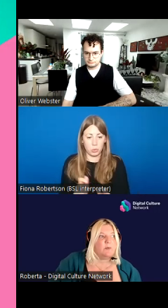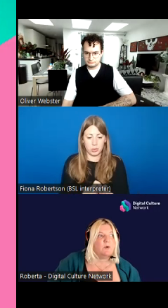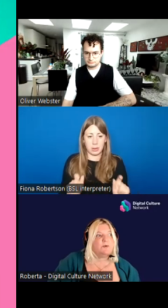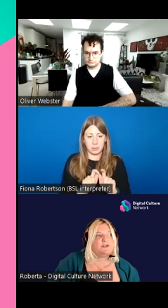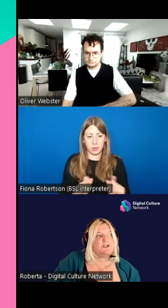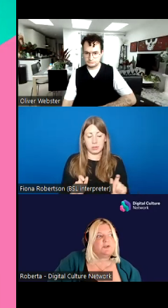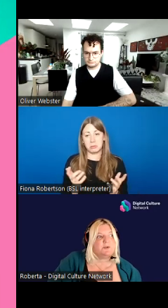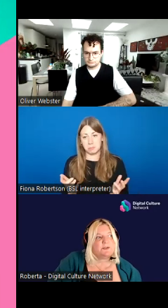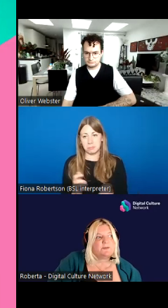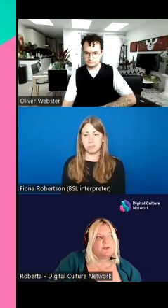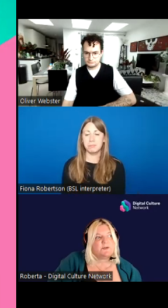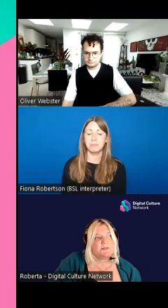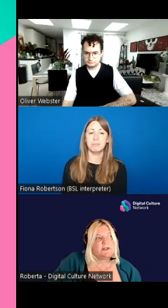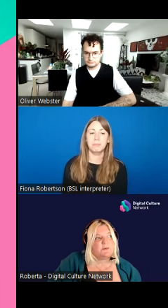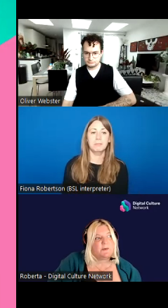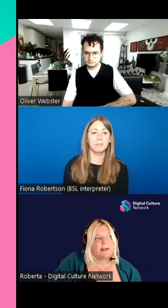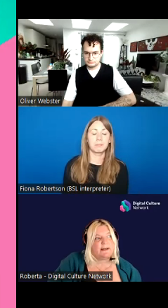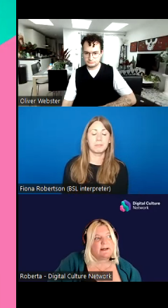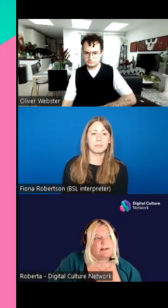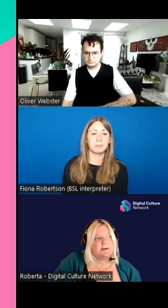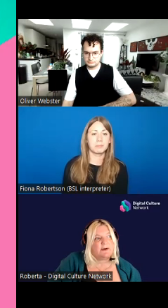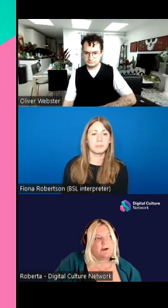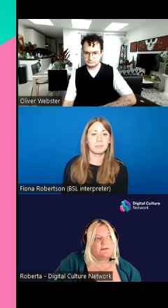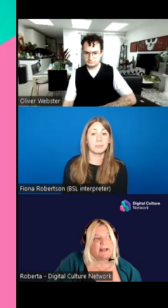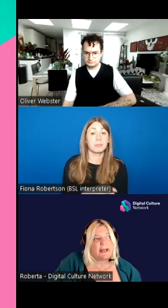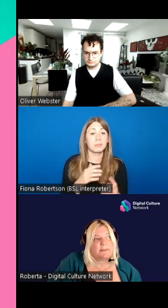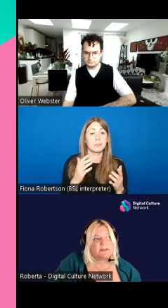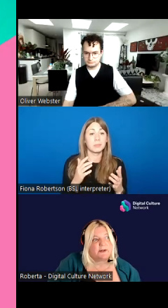what should we do when dialogue overlaps